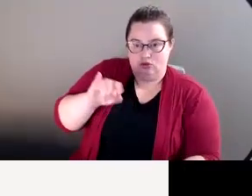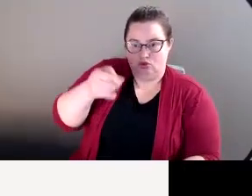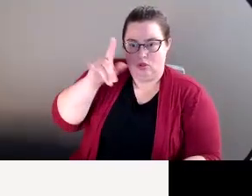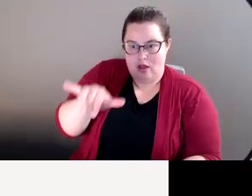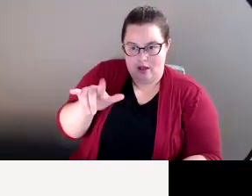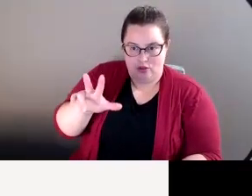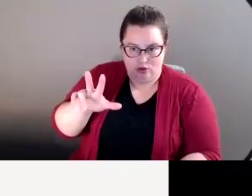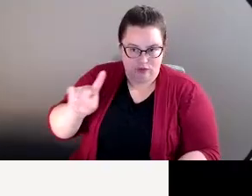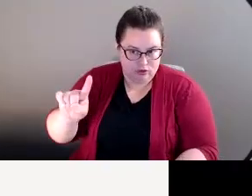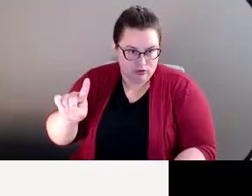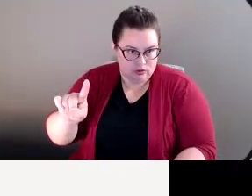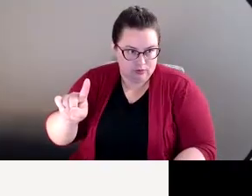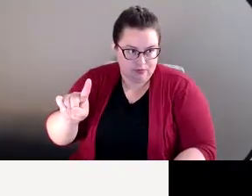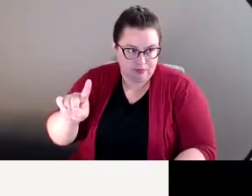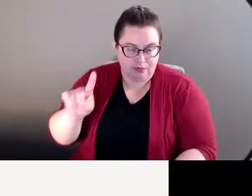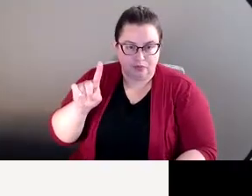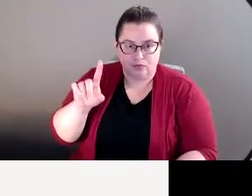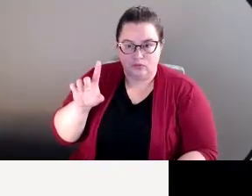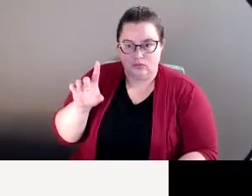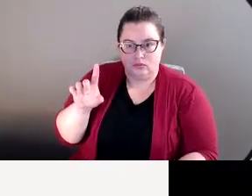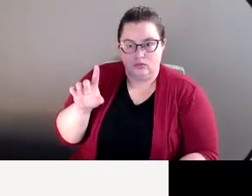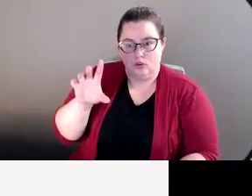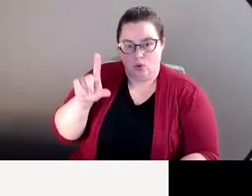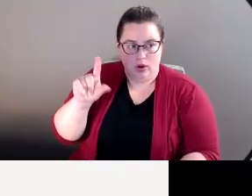will be deleted from our Zoom accounts then.